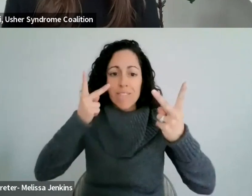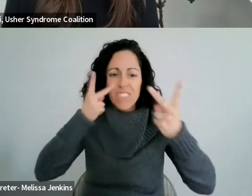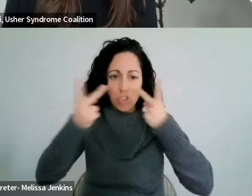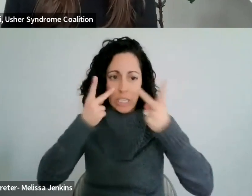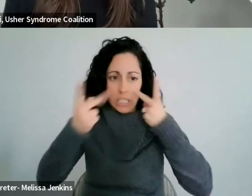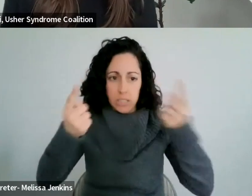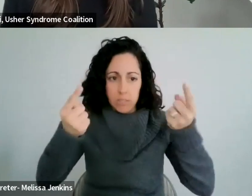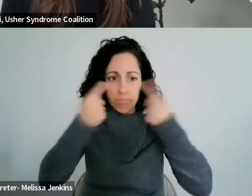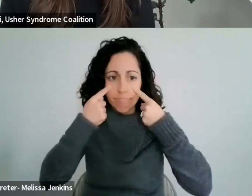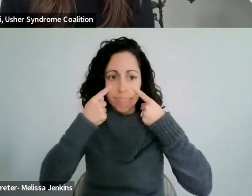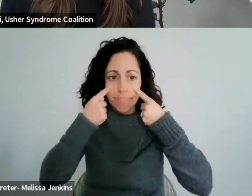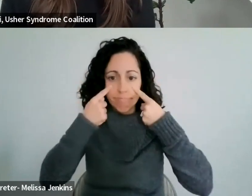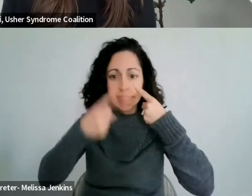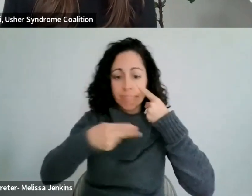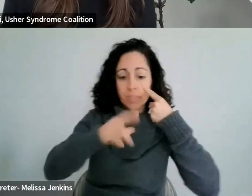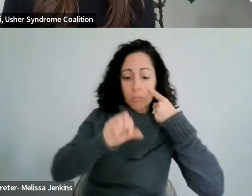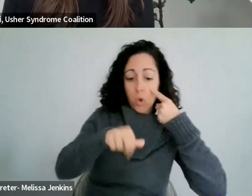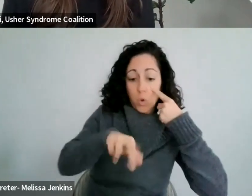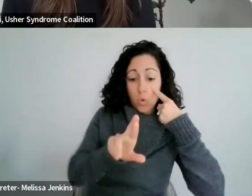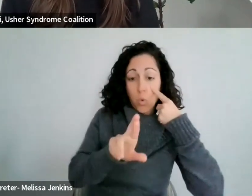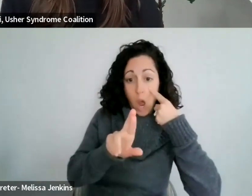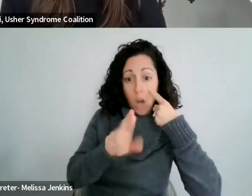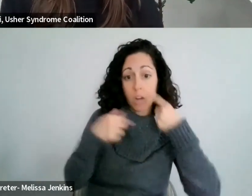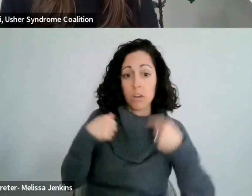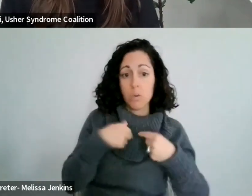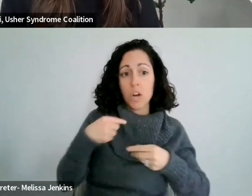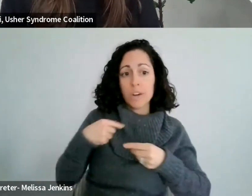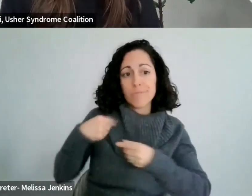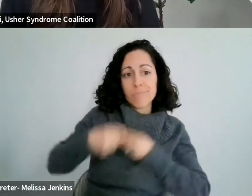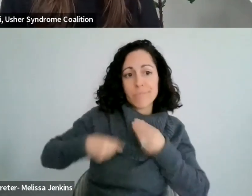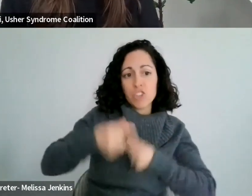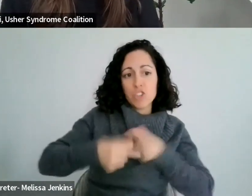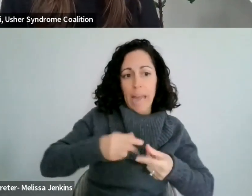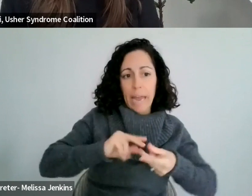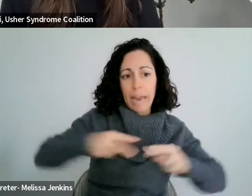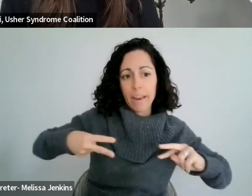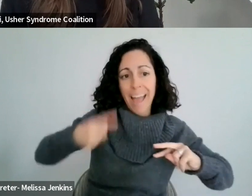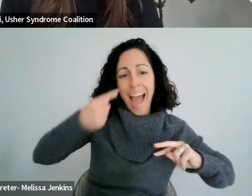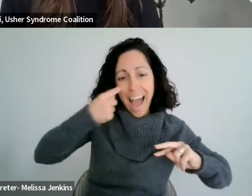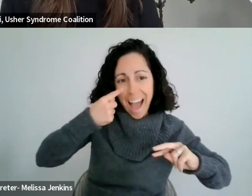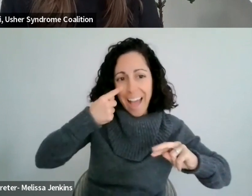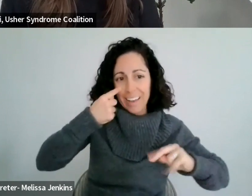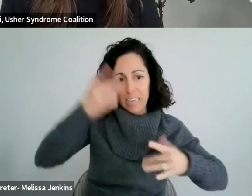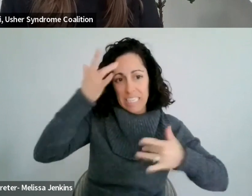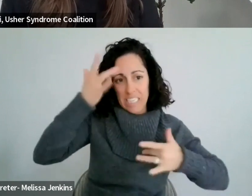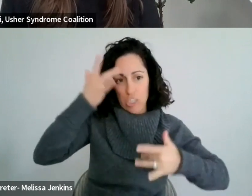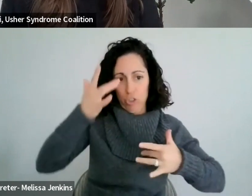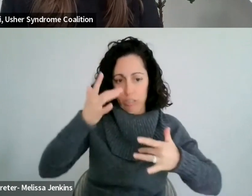ProQR is a genetic eye condition company. That is something Daniel has really reiterated.